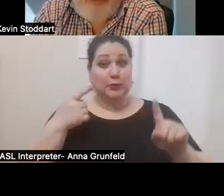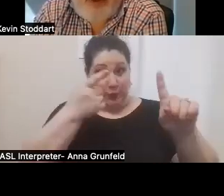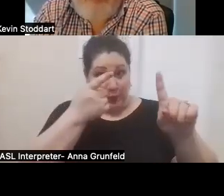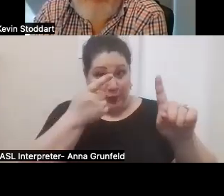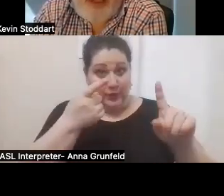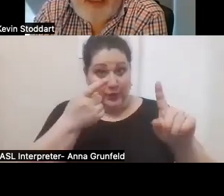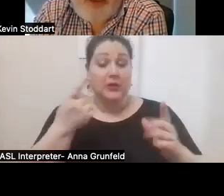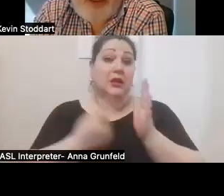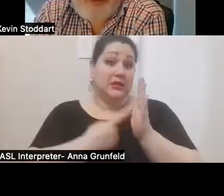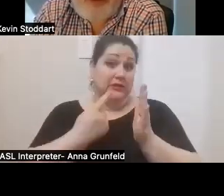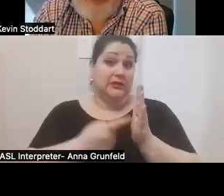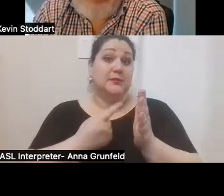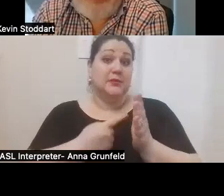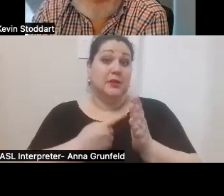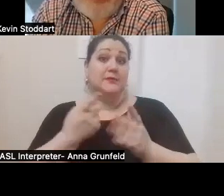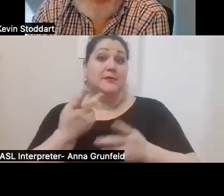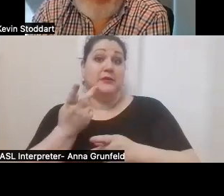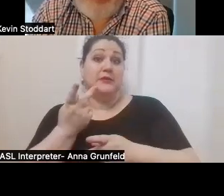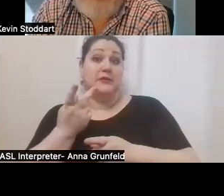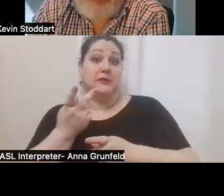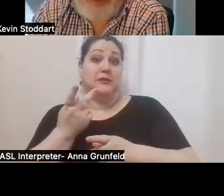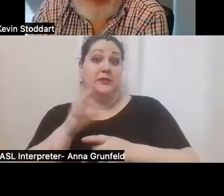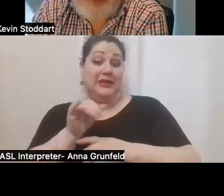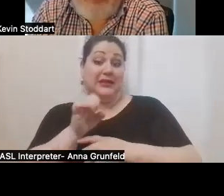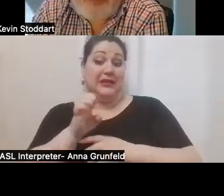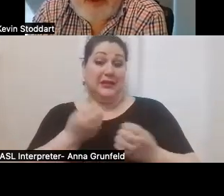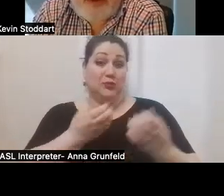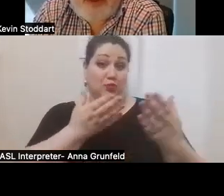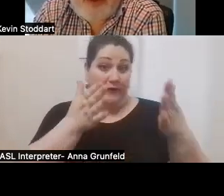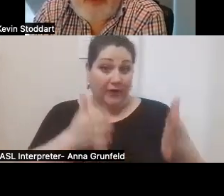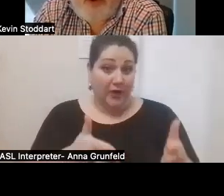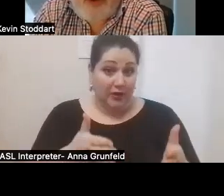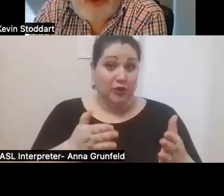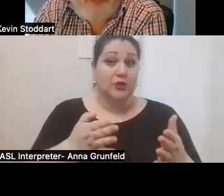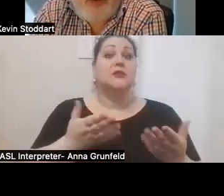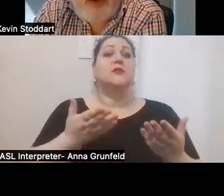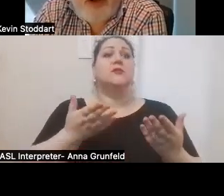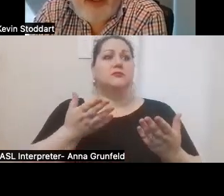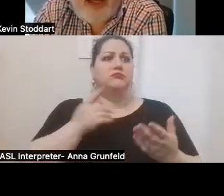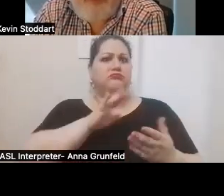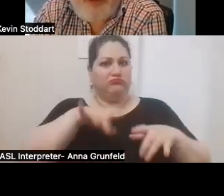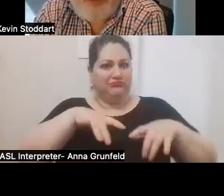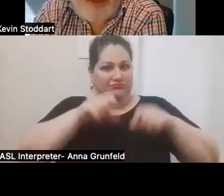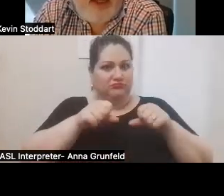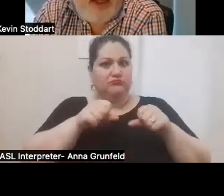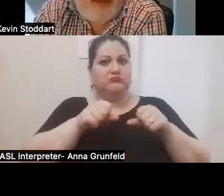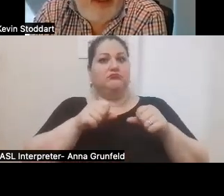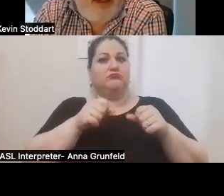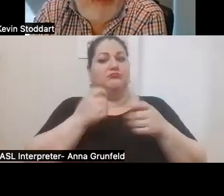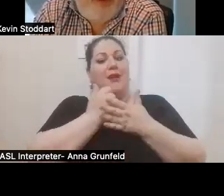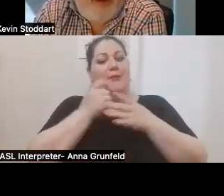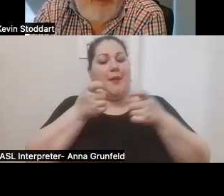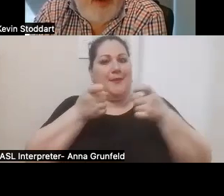with managing the students’ various services and supports both on campus and in the community.